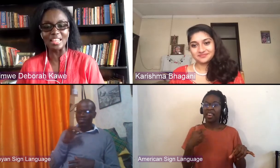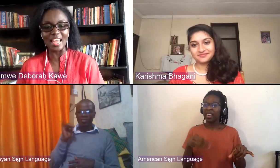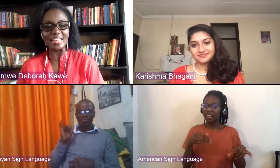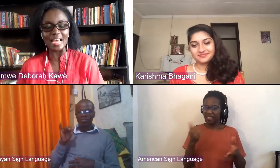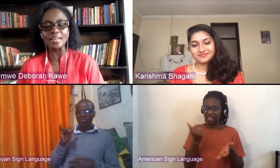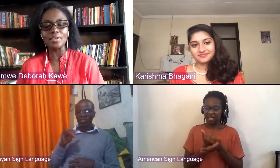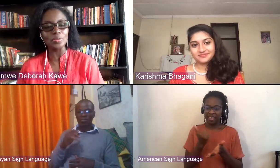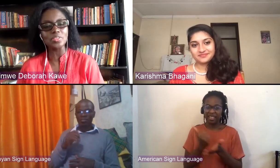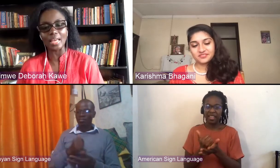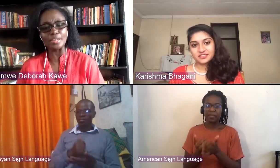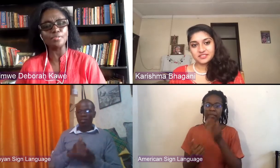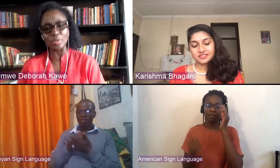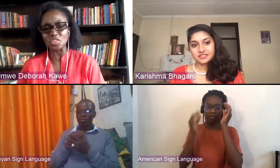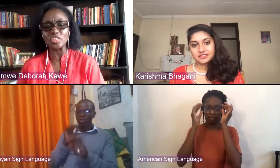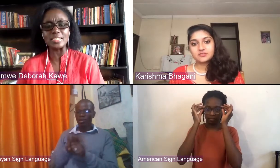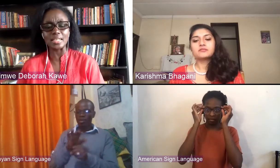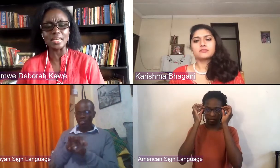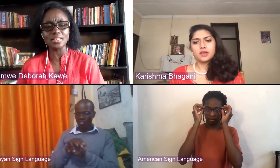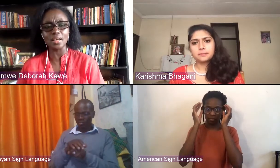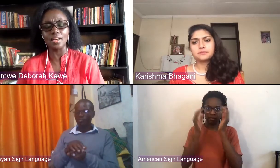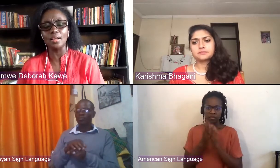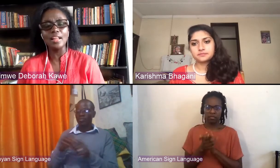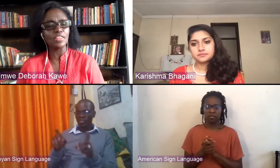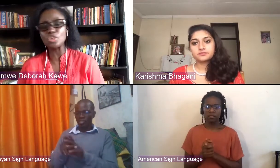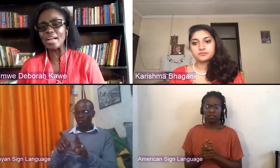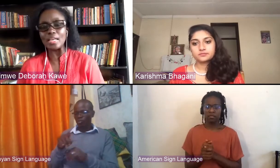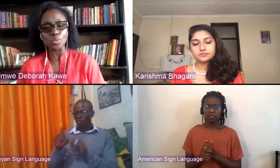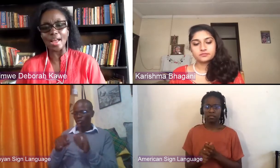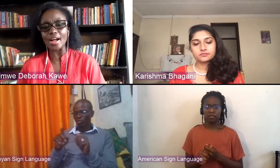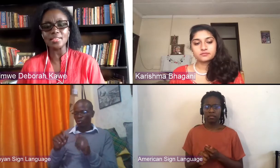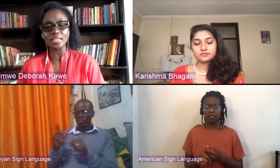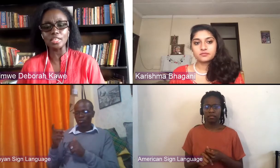And also the kind of questions that you guys were asking